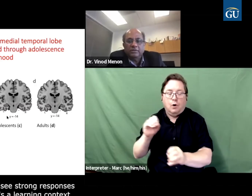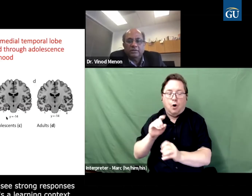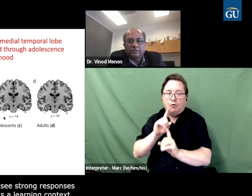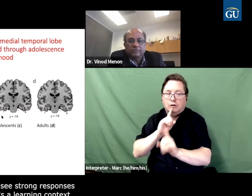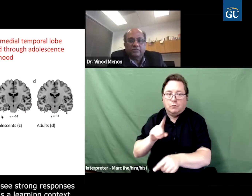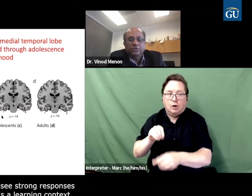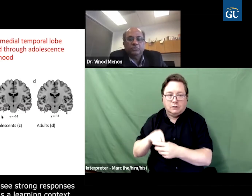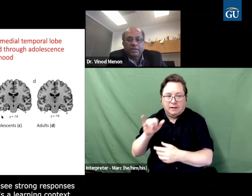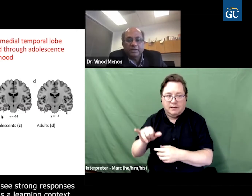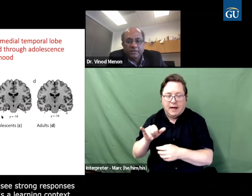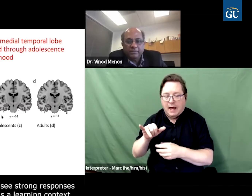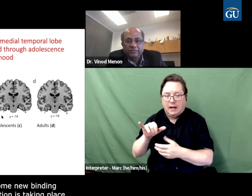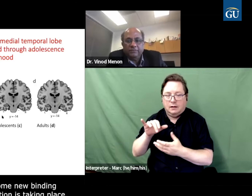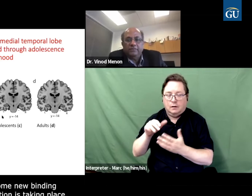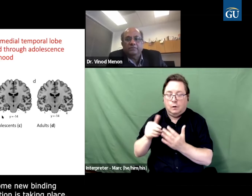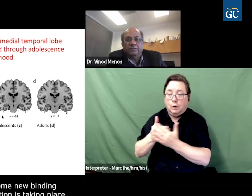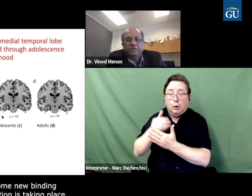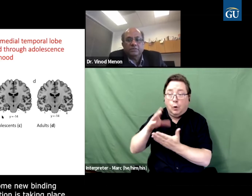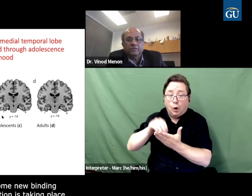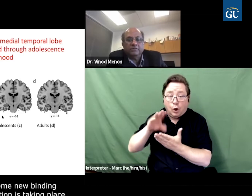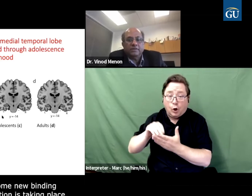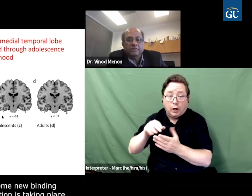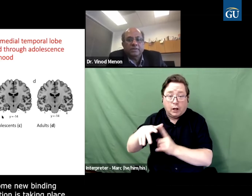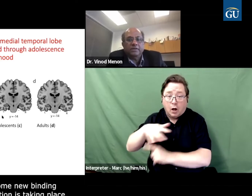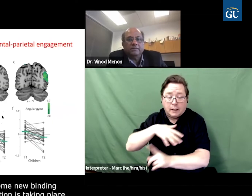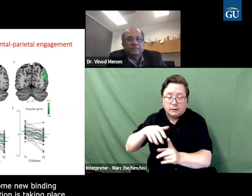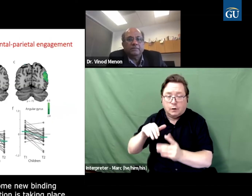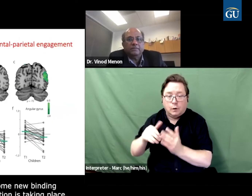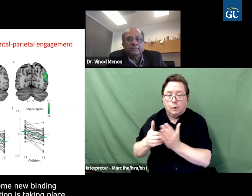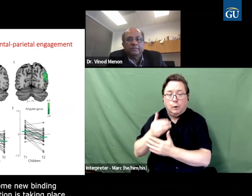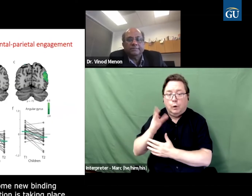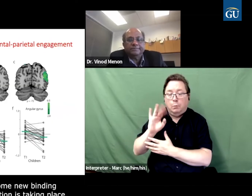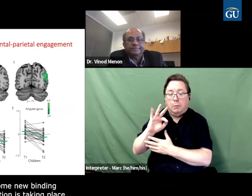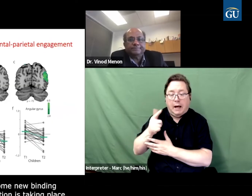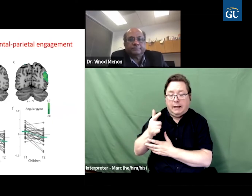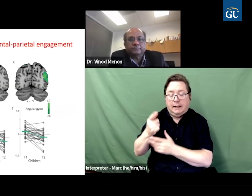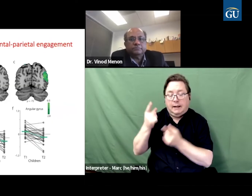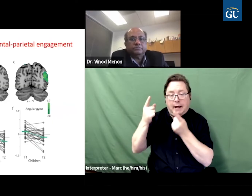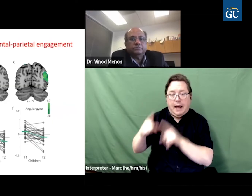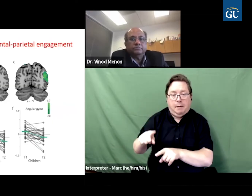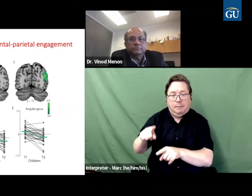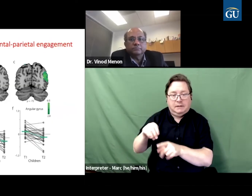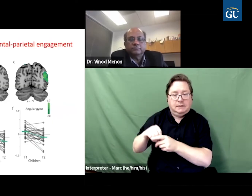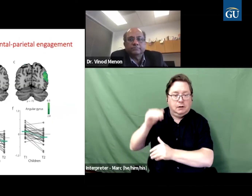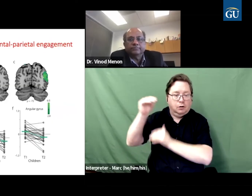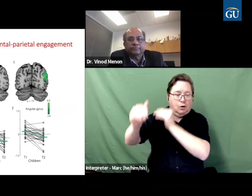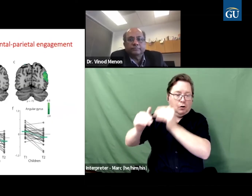it's a learning context or some new binding of information is taking place